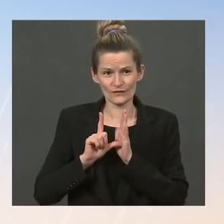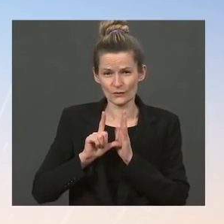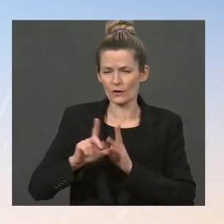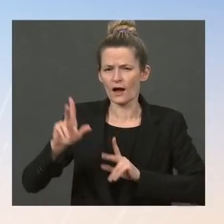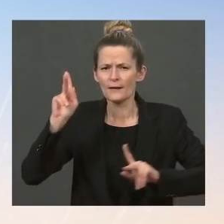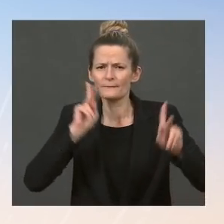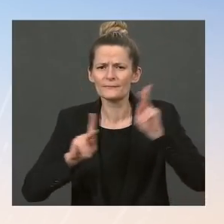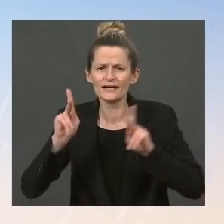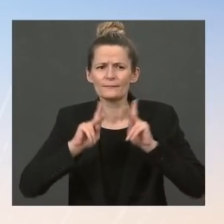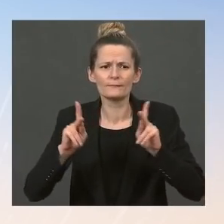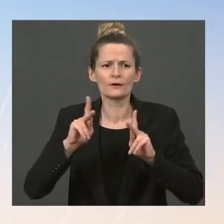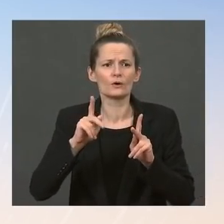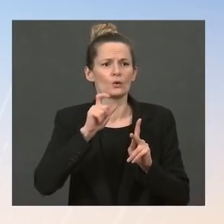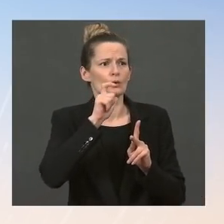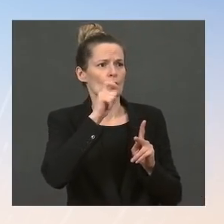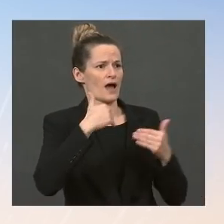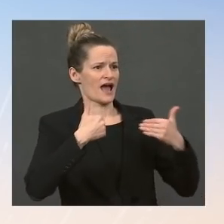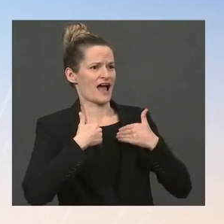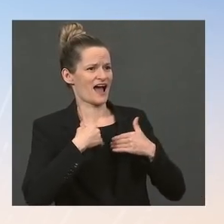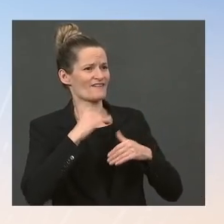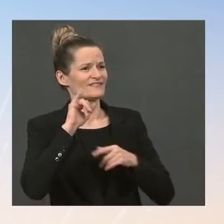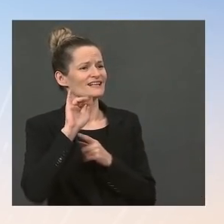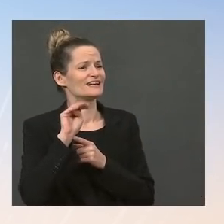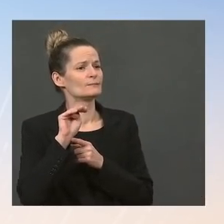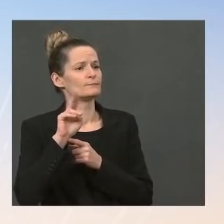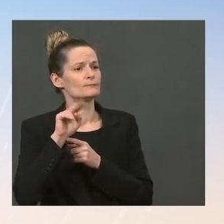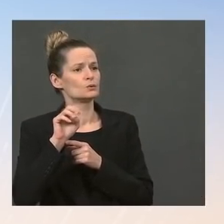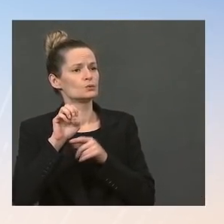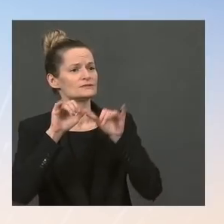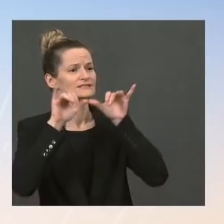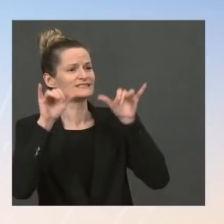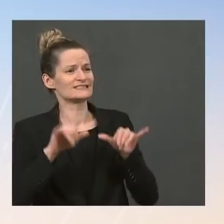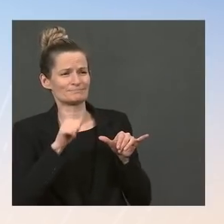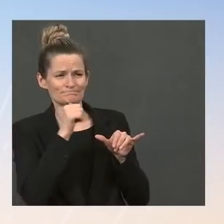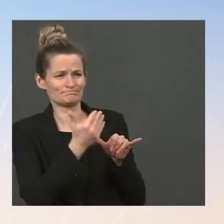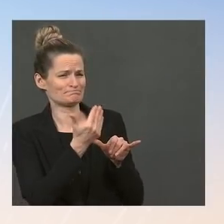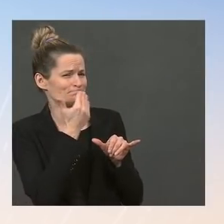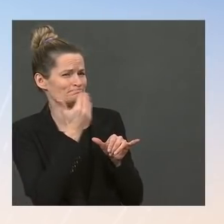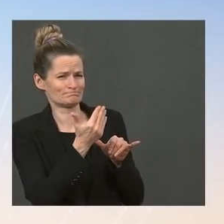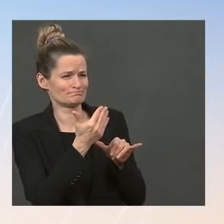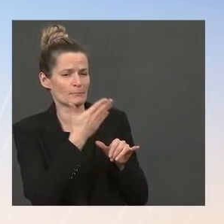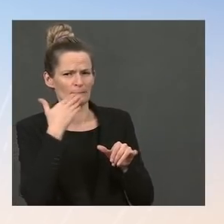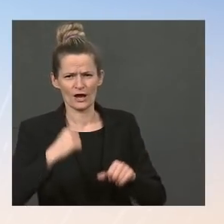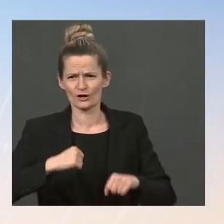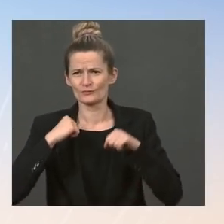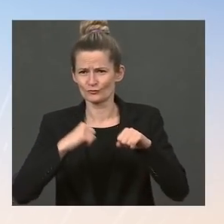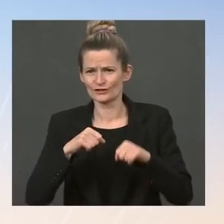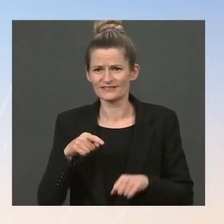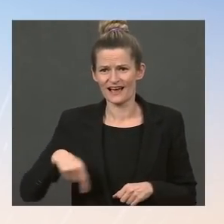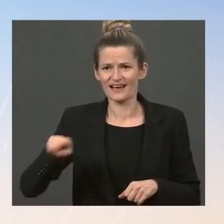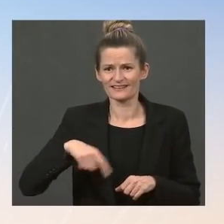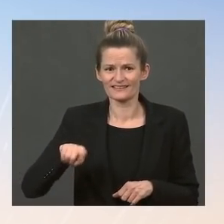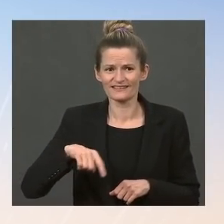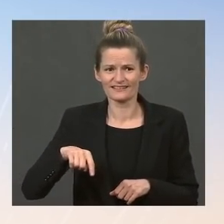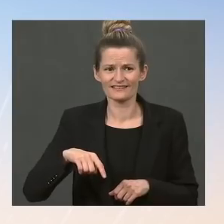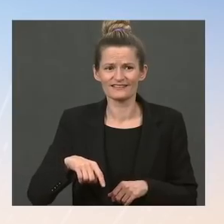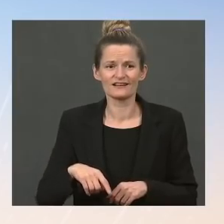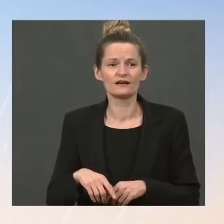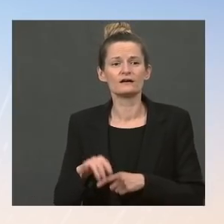we noted that, as of now, we should be offering a third dose of the vaccine." Janet Woodcock: "So, it is true, we don't have all the data. We have a lot of data from both this country